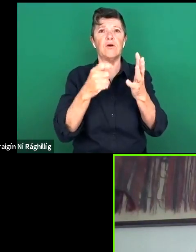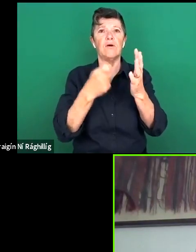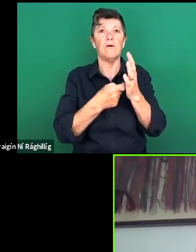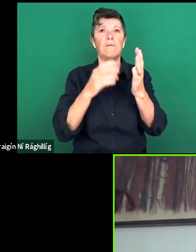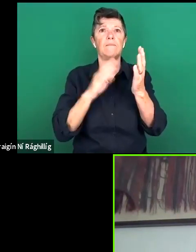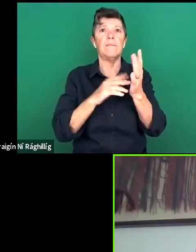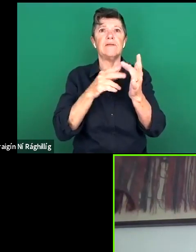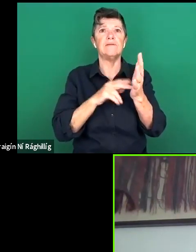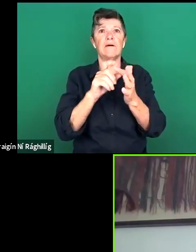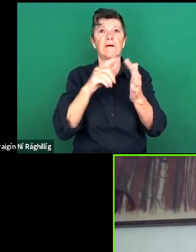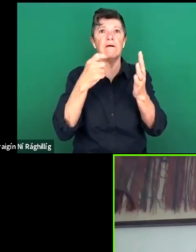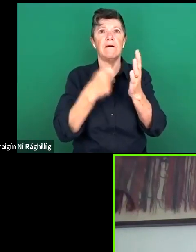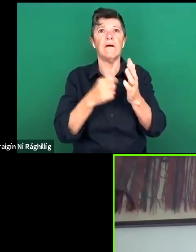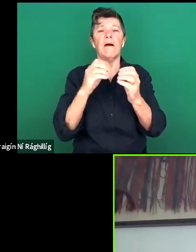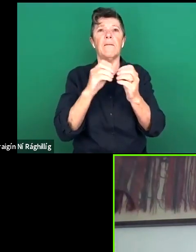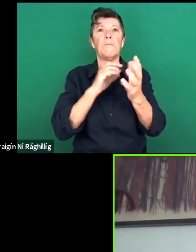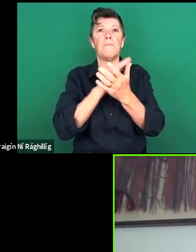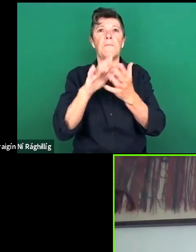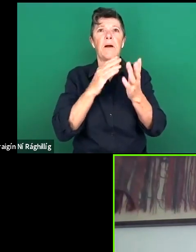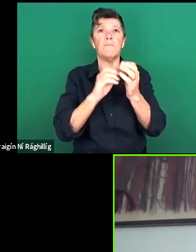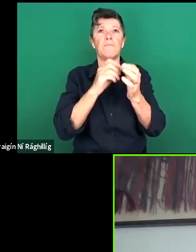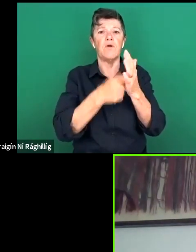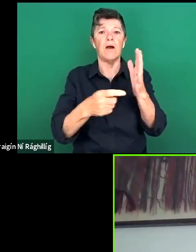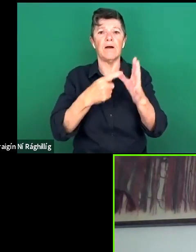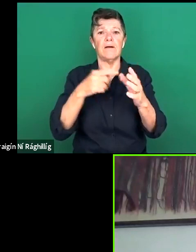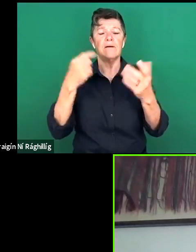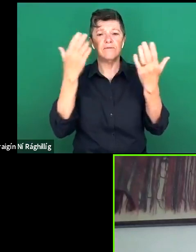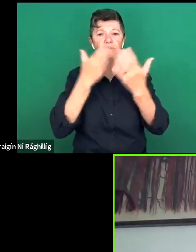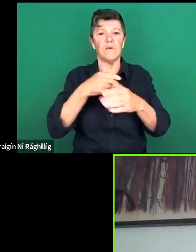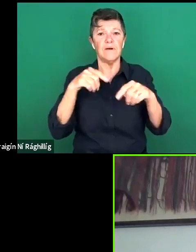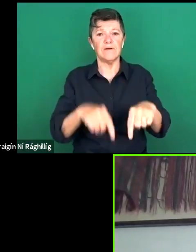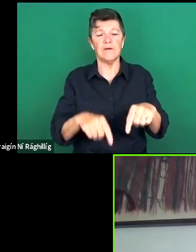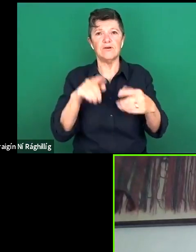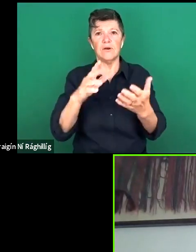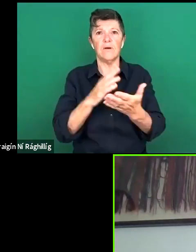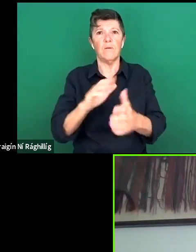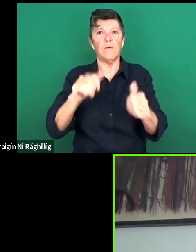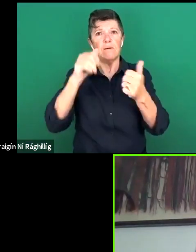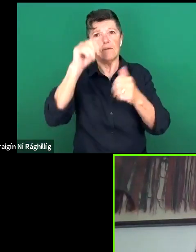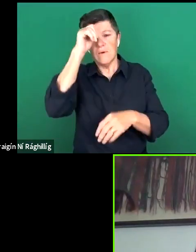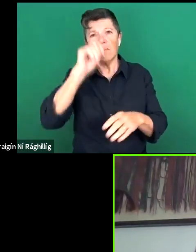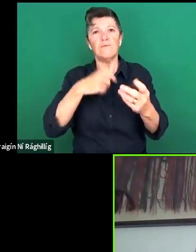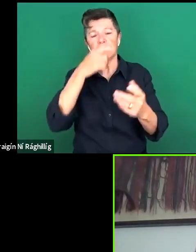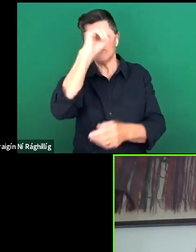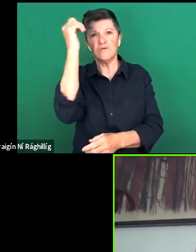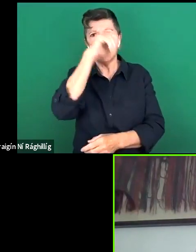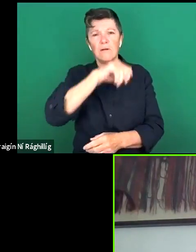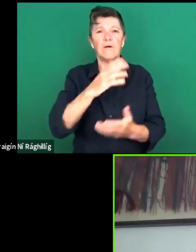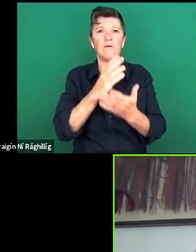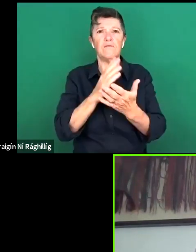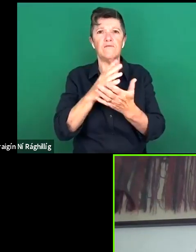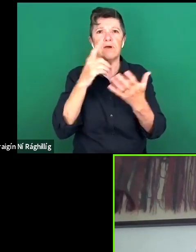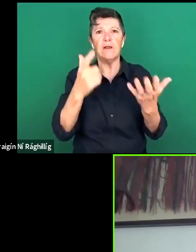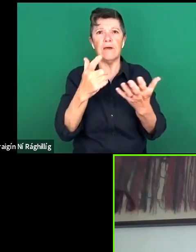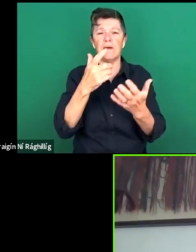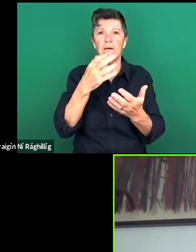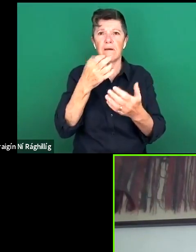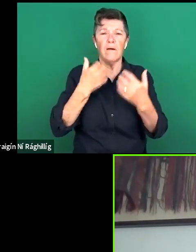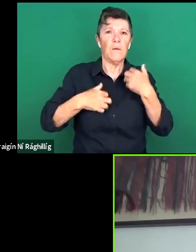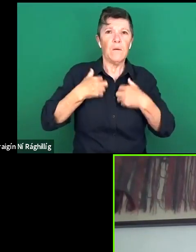LSE. I'm the co-convener of the politics of I negative research theme based at the institute.